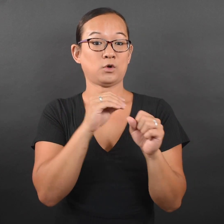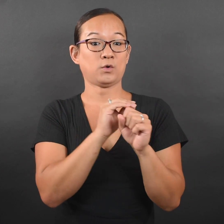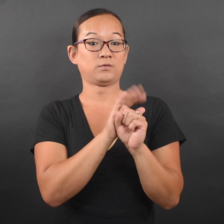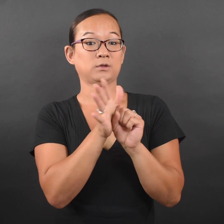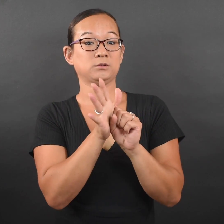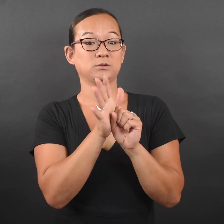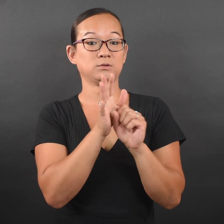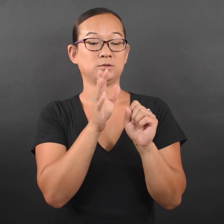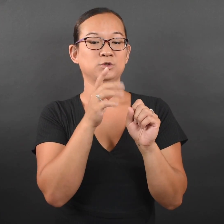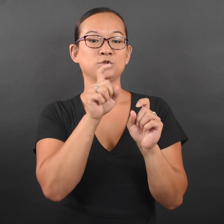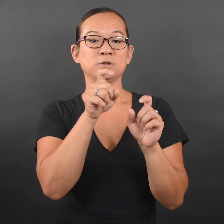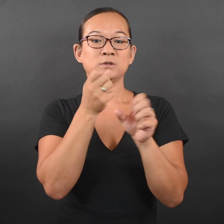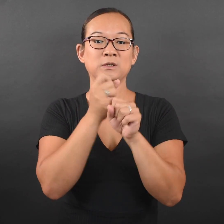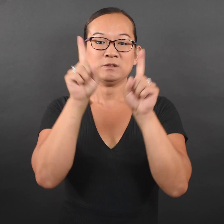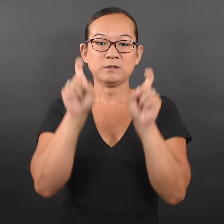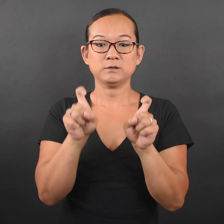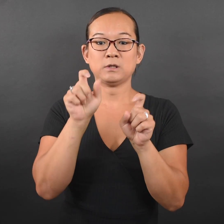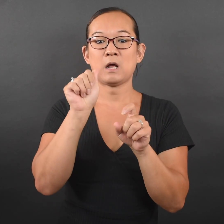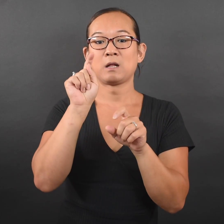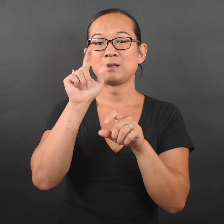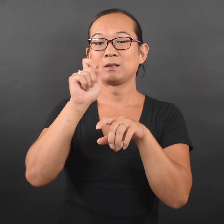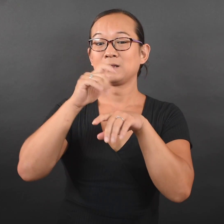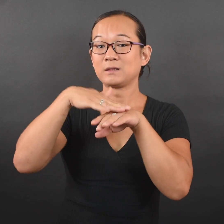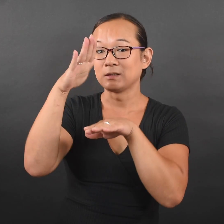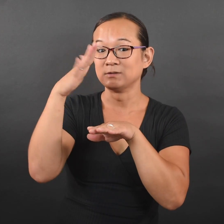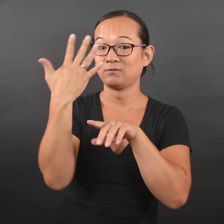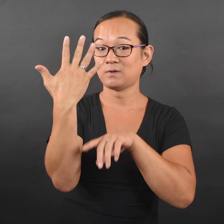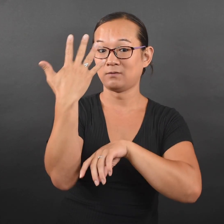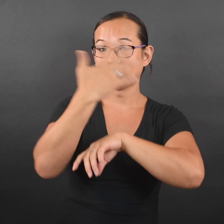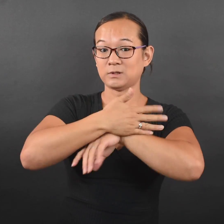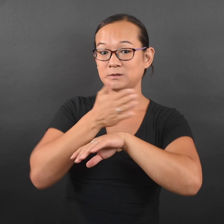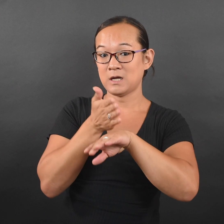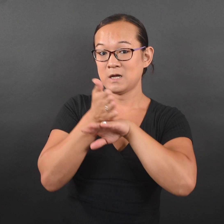COVID-19 should get tested at least five days after they were close to the